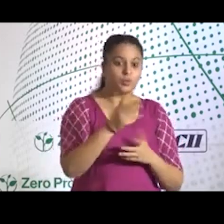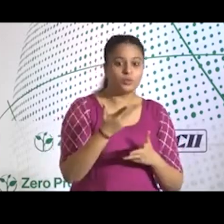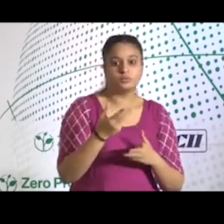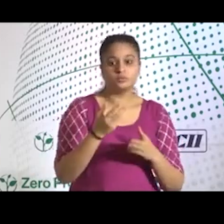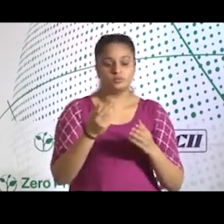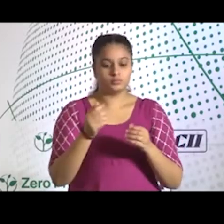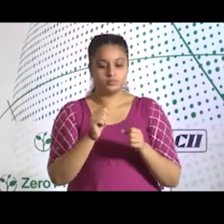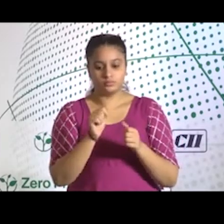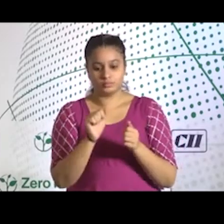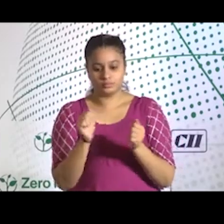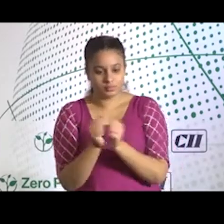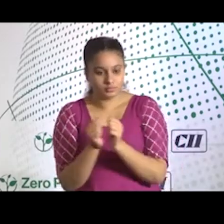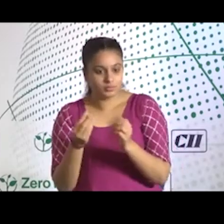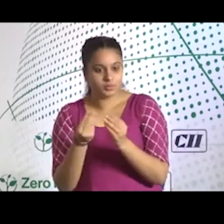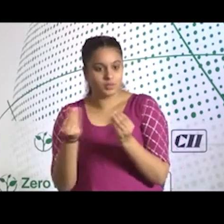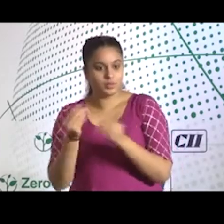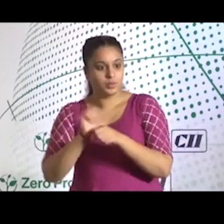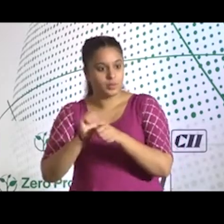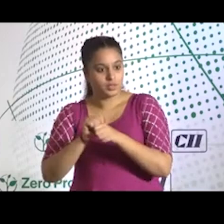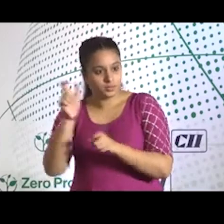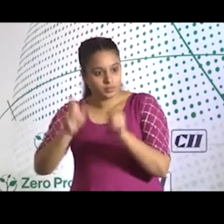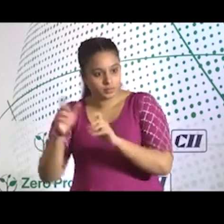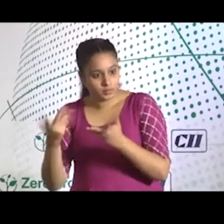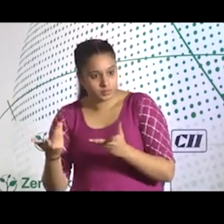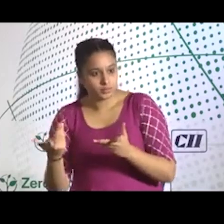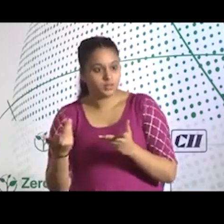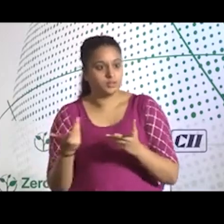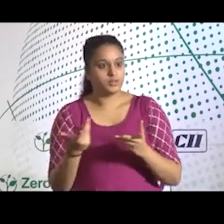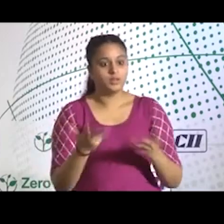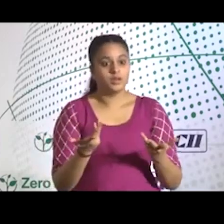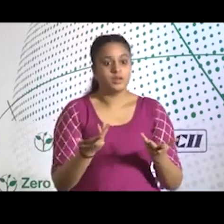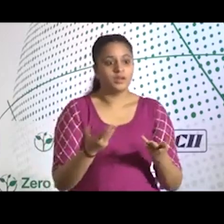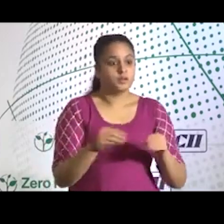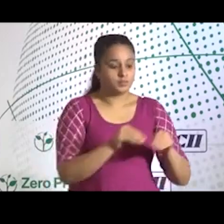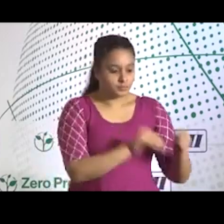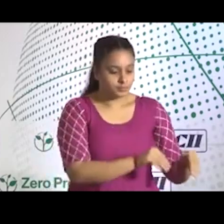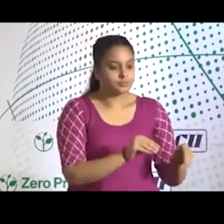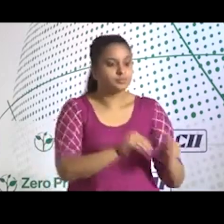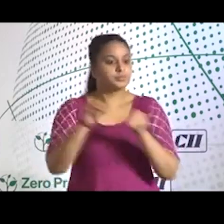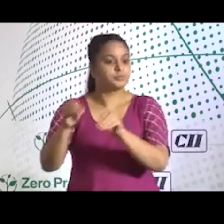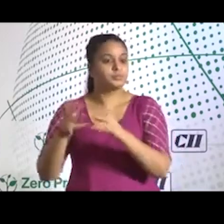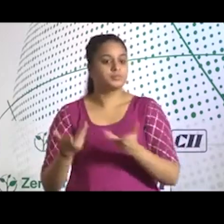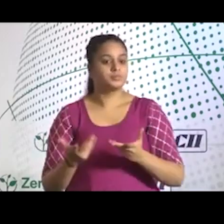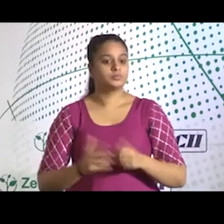to read out, to schedule, to book their pick ups and drops. Everybody